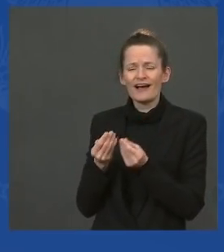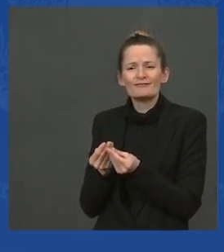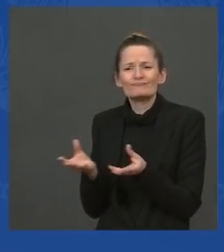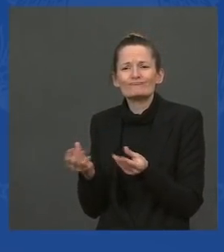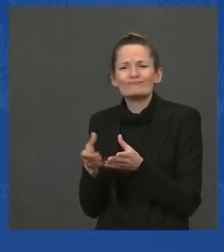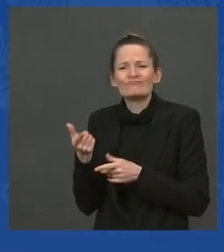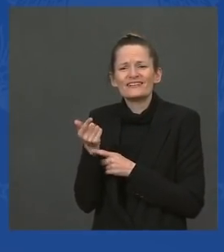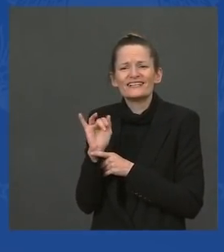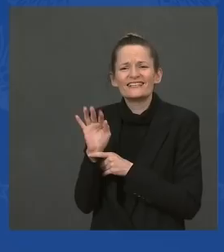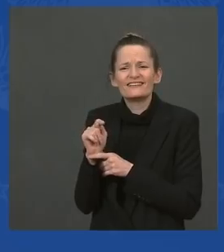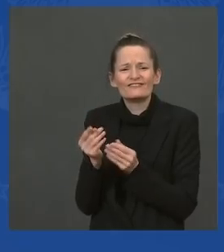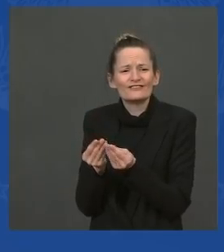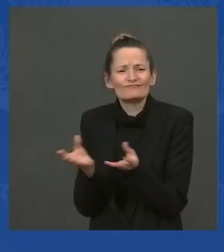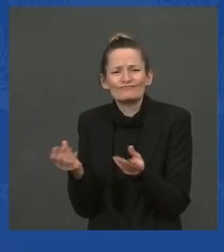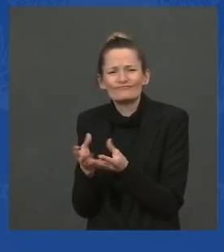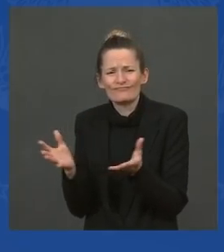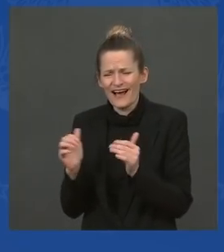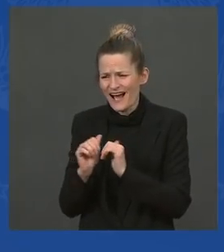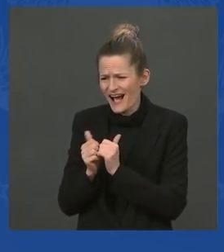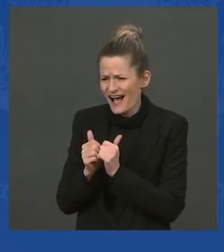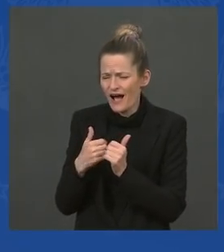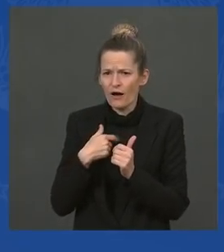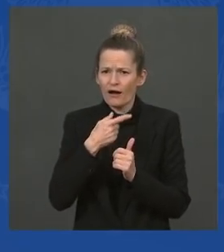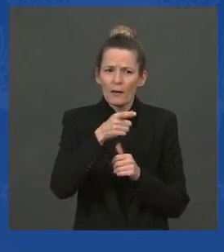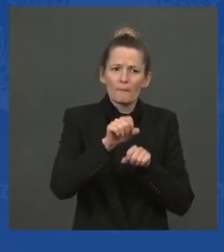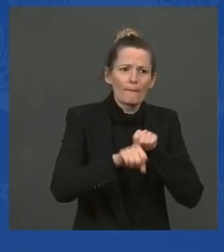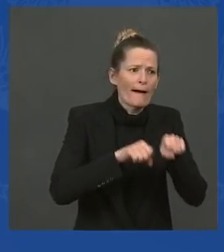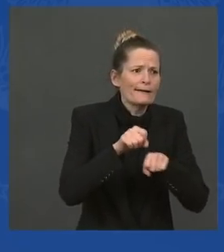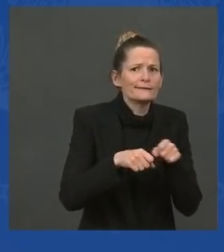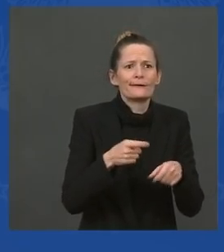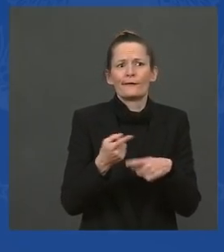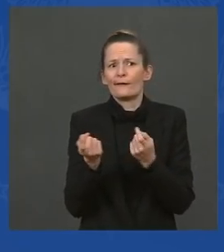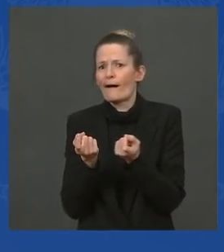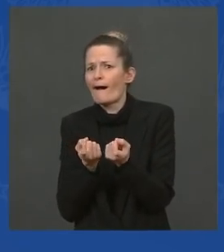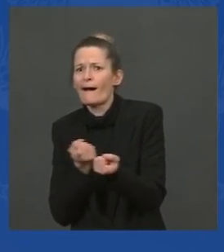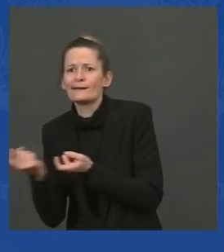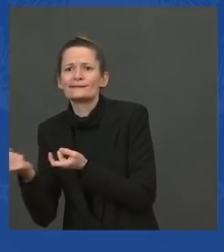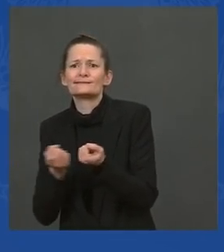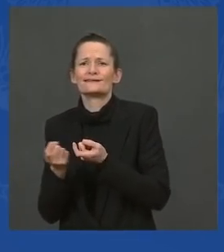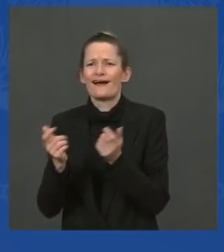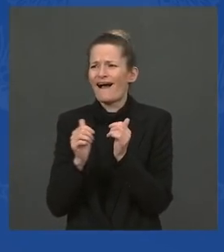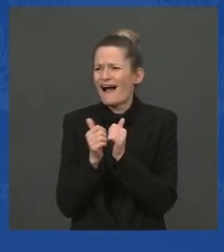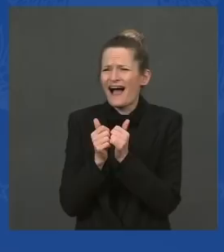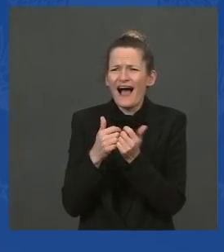You know, today, though, I want to address another challenge that families are facing and the one